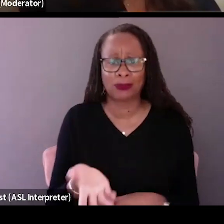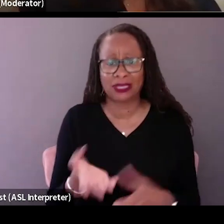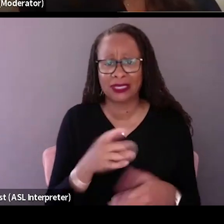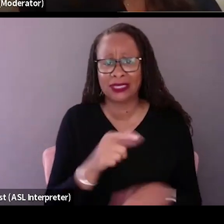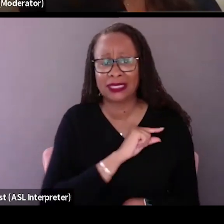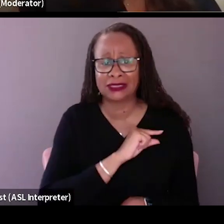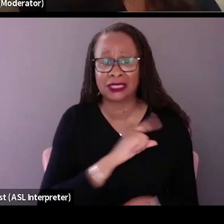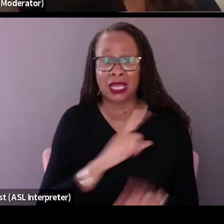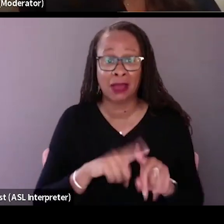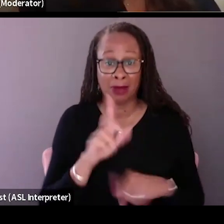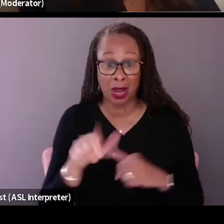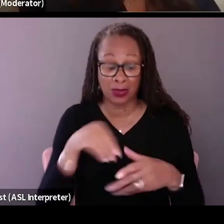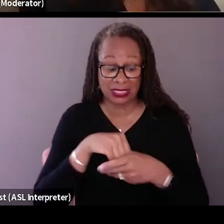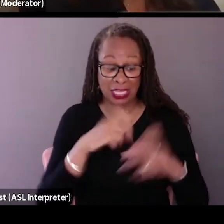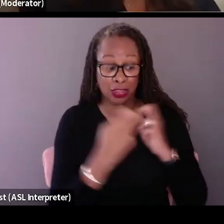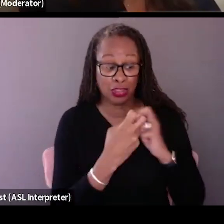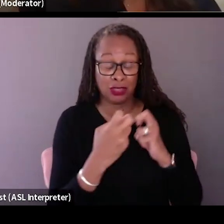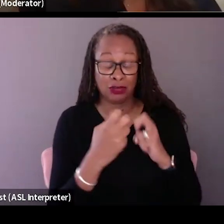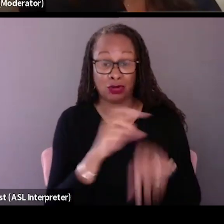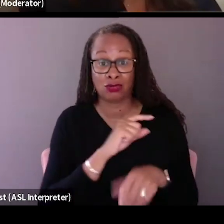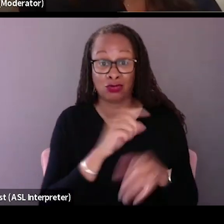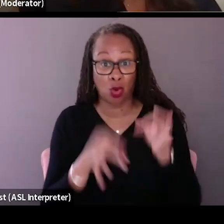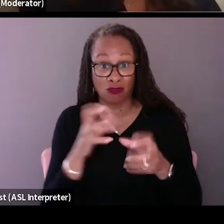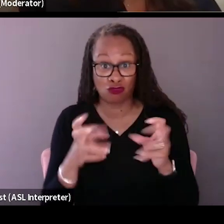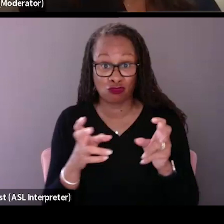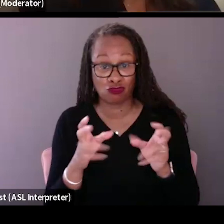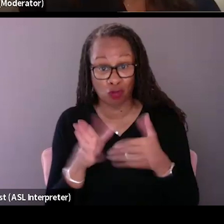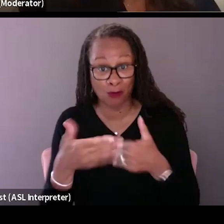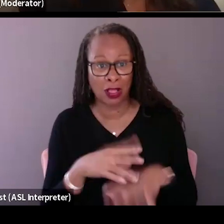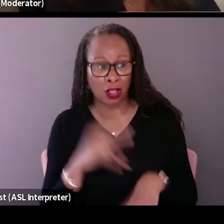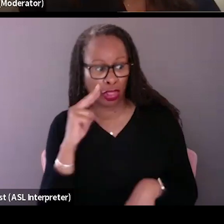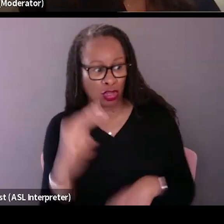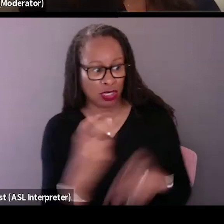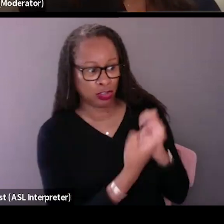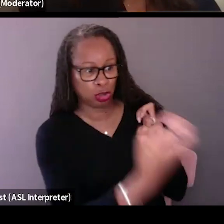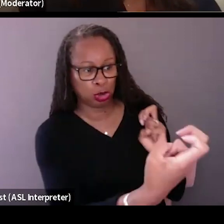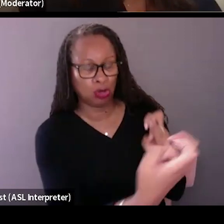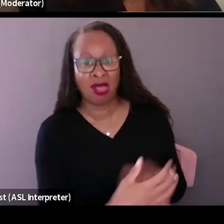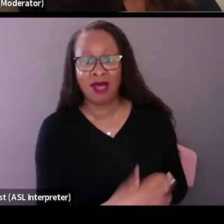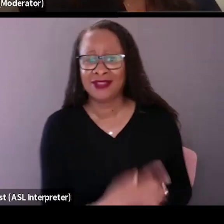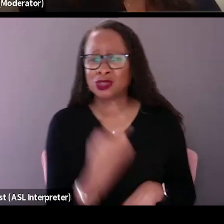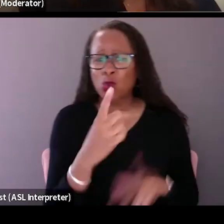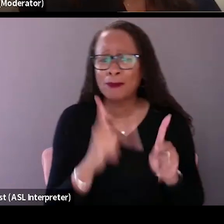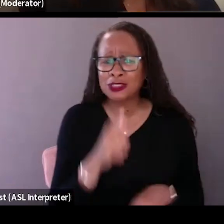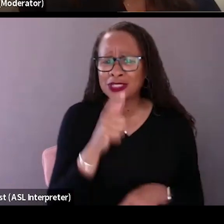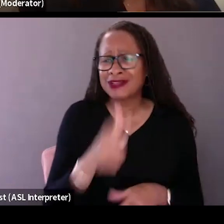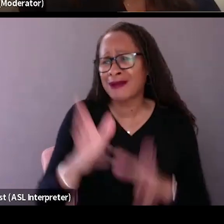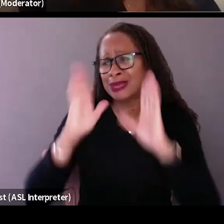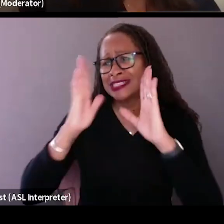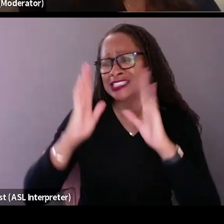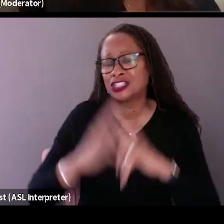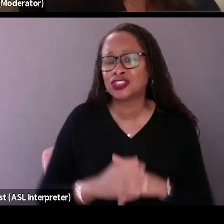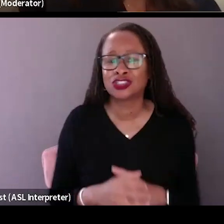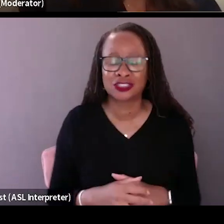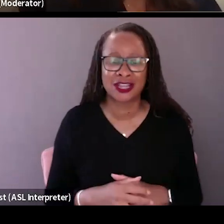and looking at the jurors and, you know, there was like a juror who was just not paying attention. I think that ended up being the egg lady